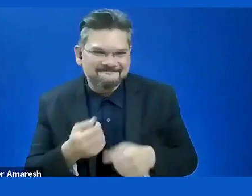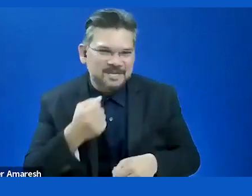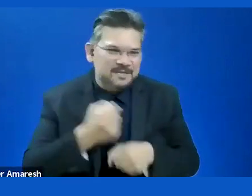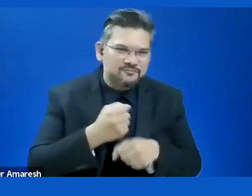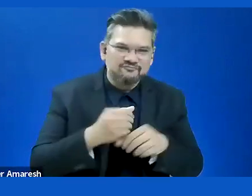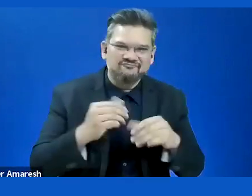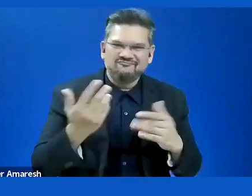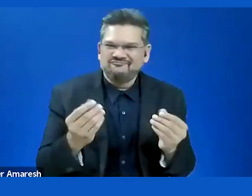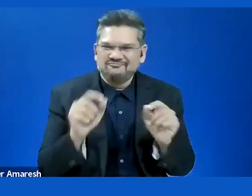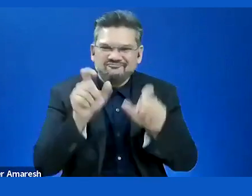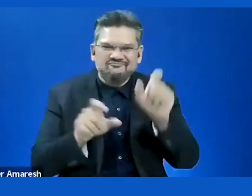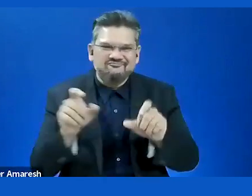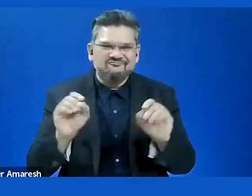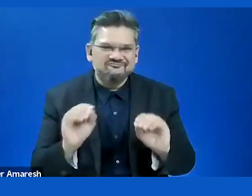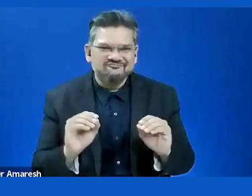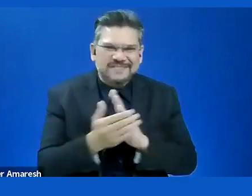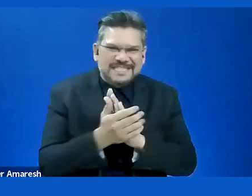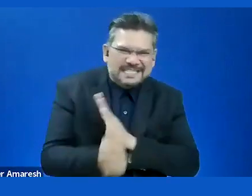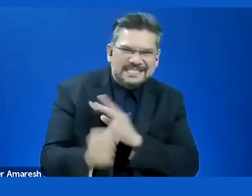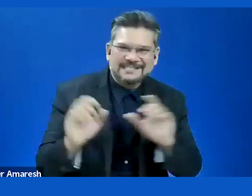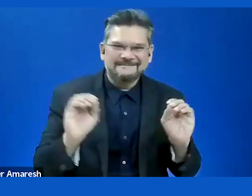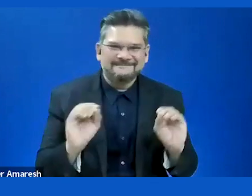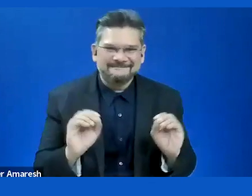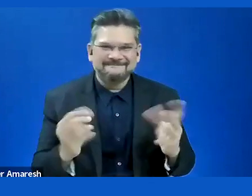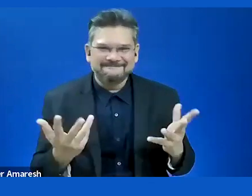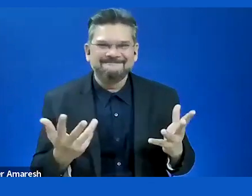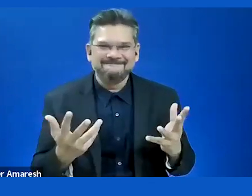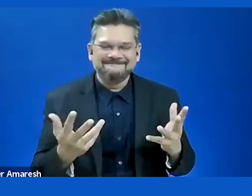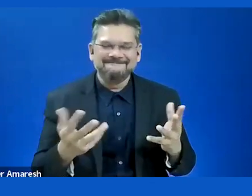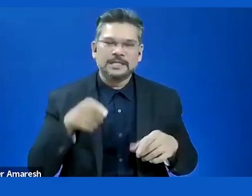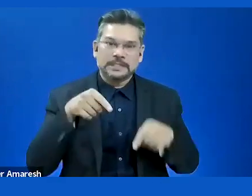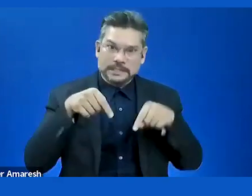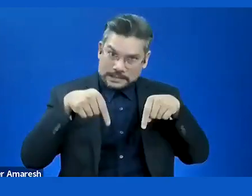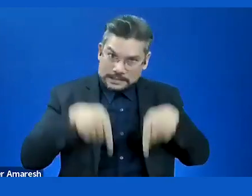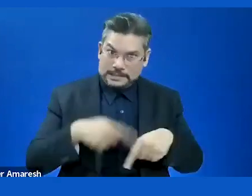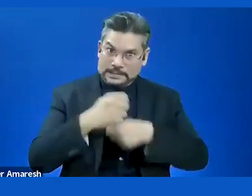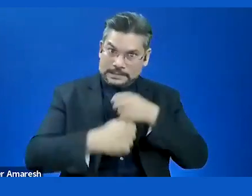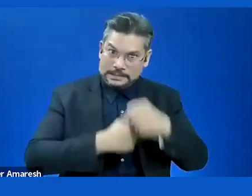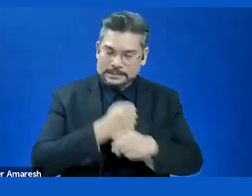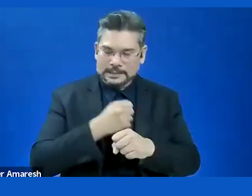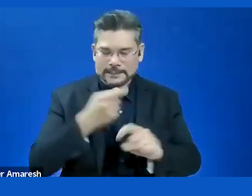is marked as the European year of skills. The objective of that is for everyone, Governments,